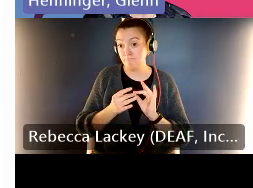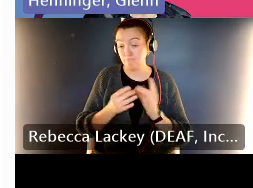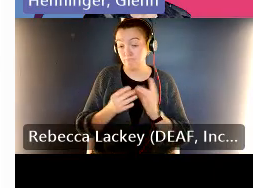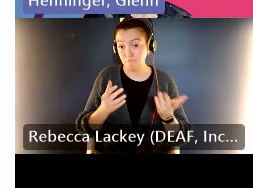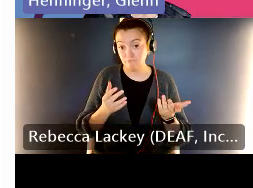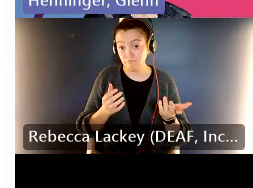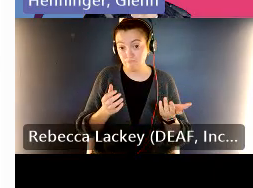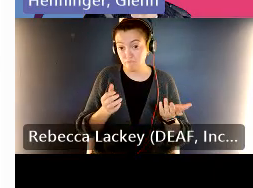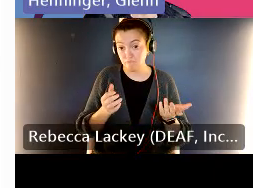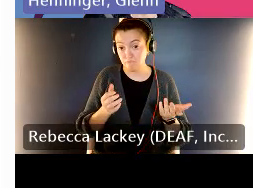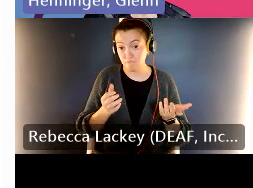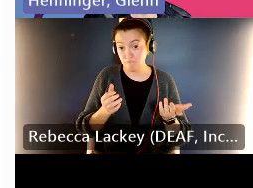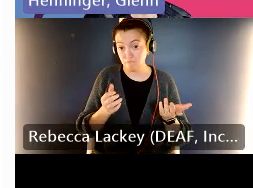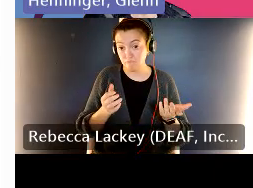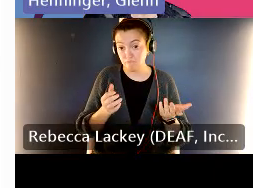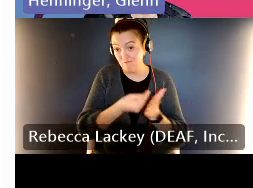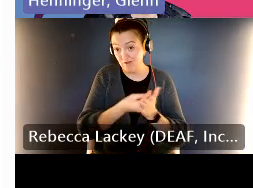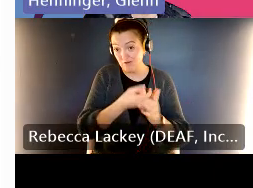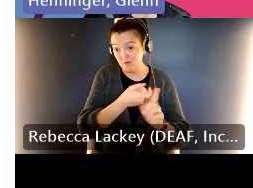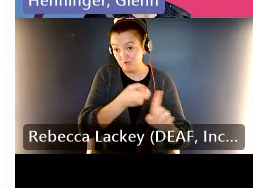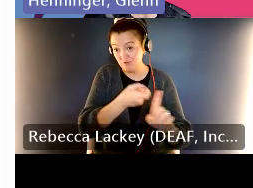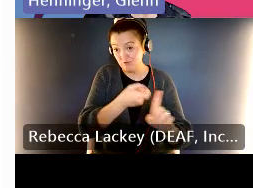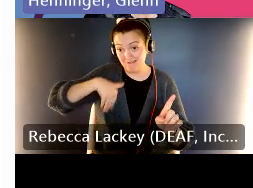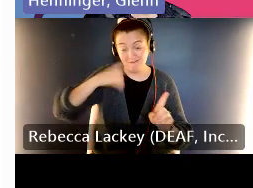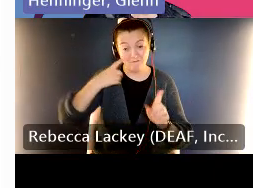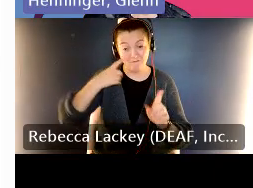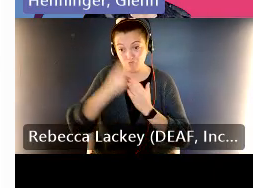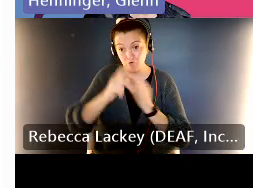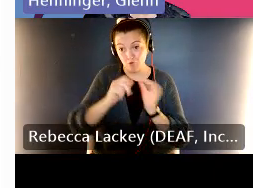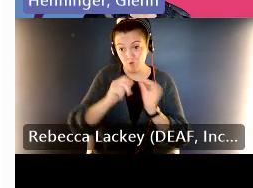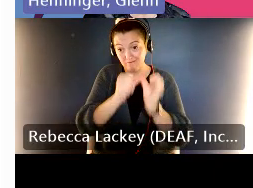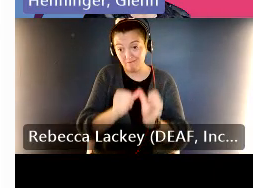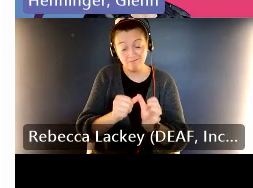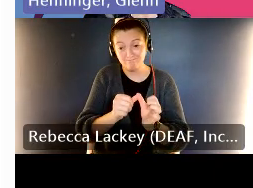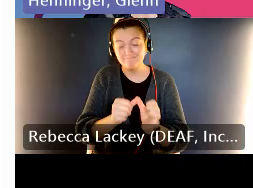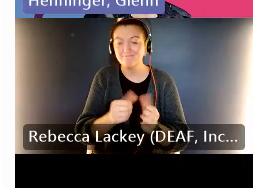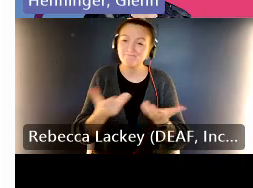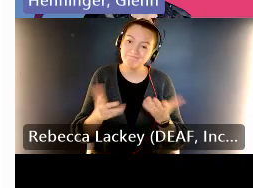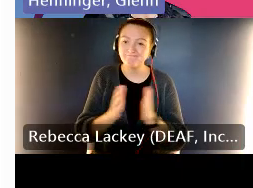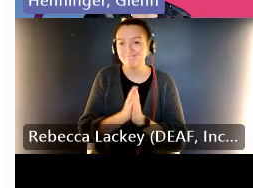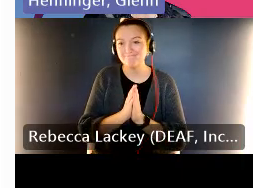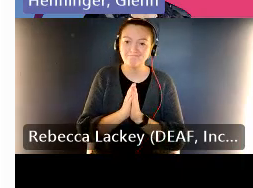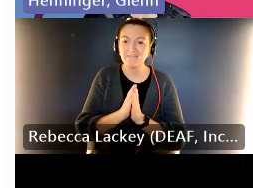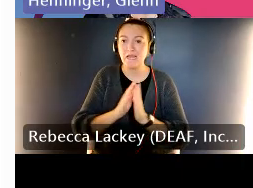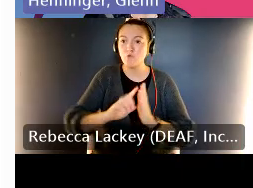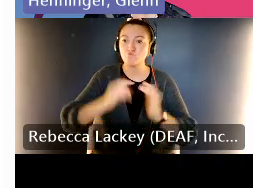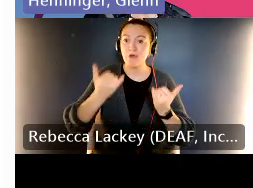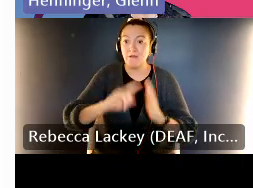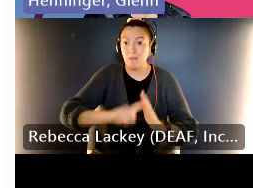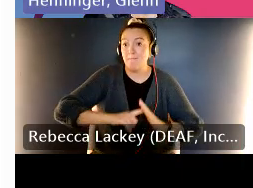for a permanent program. It's somewhat of a pilot right now to see how it works.